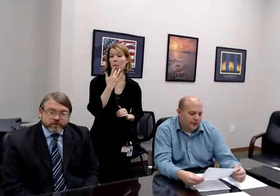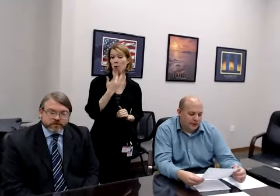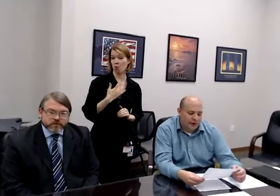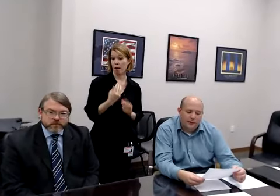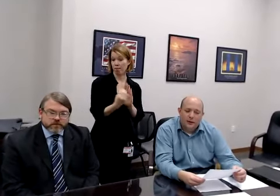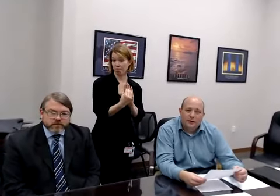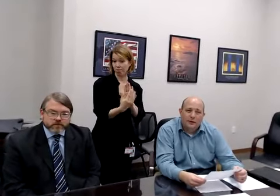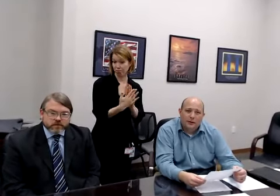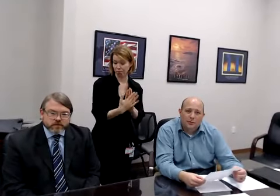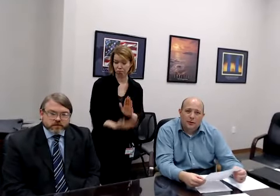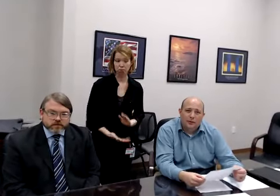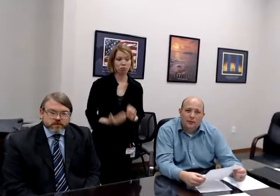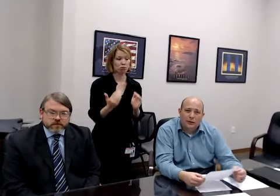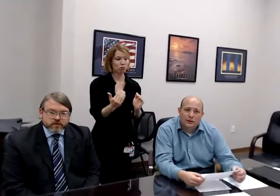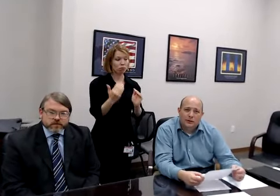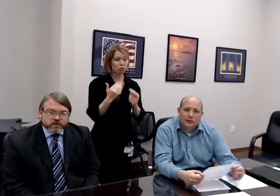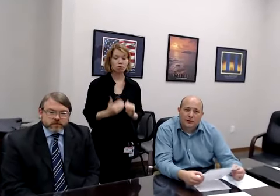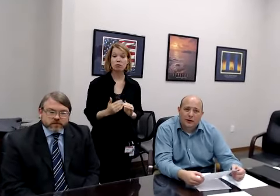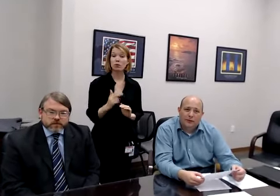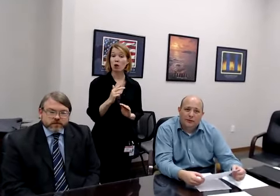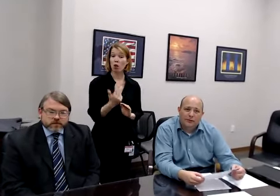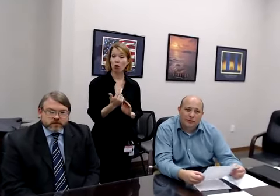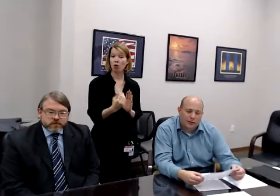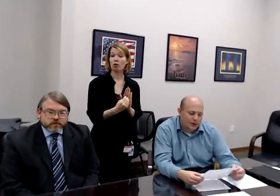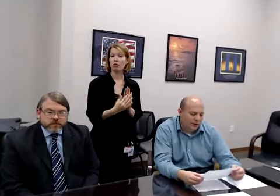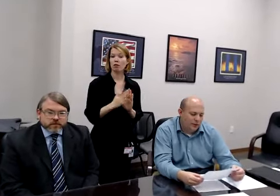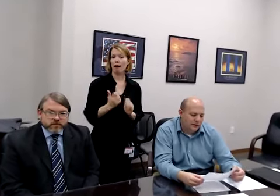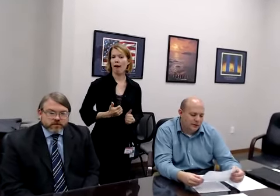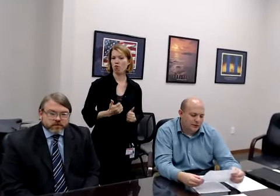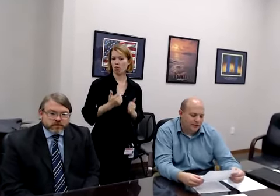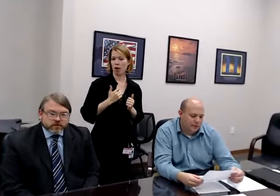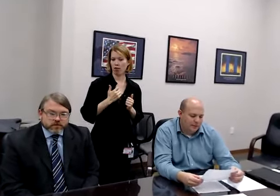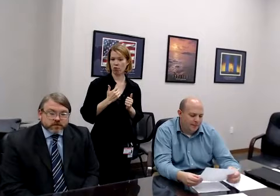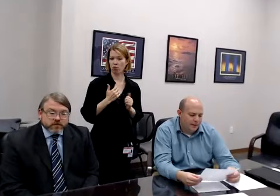Third requirement is you need to put the registered address of where your registered to vote.